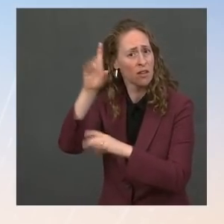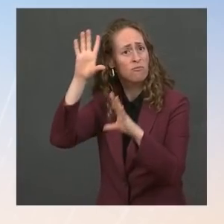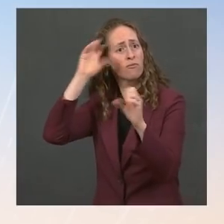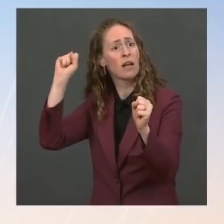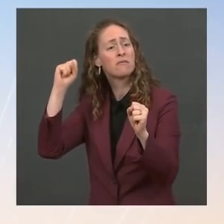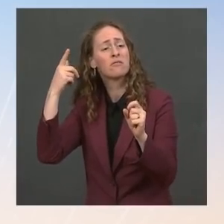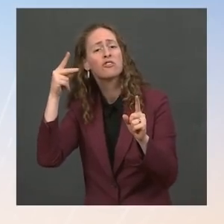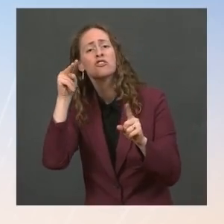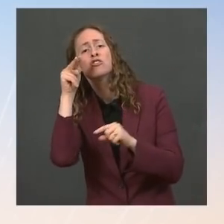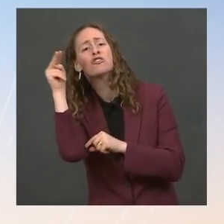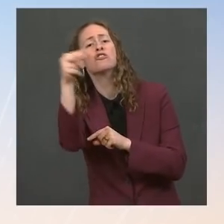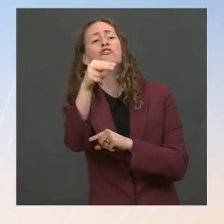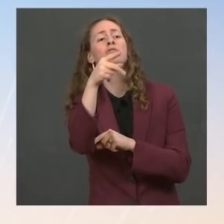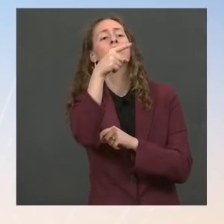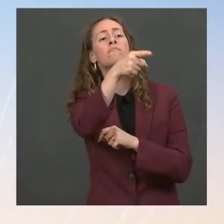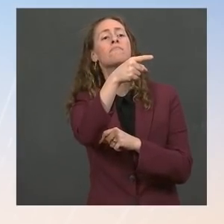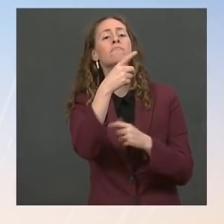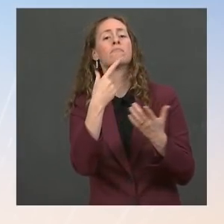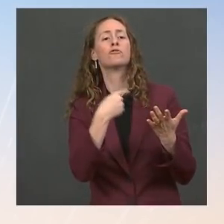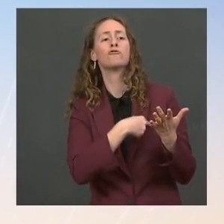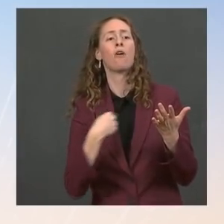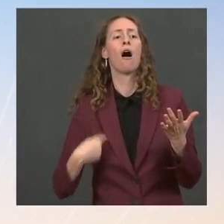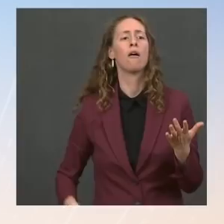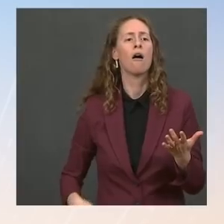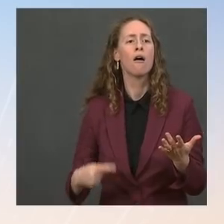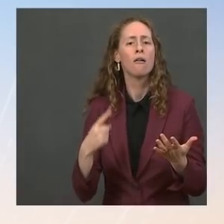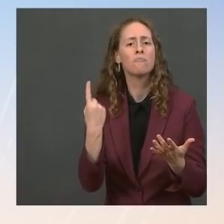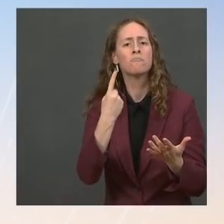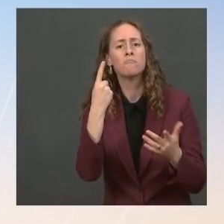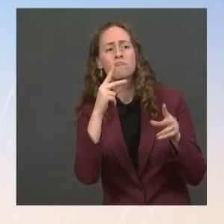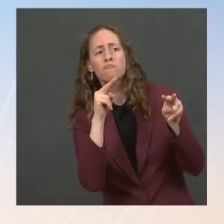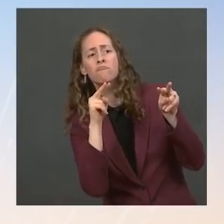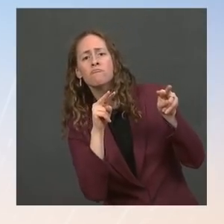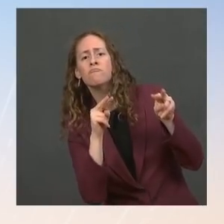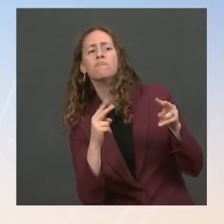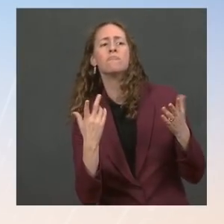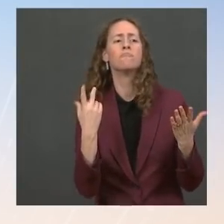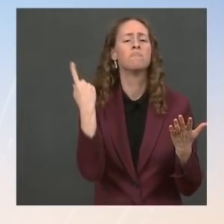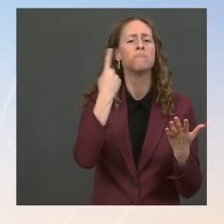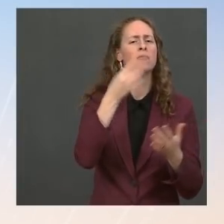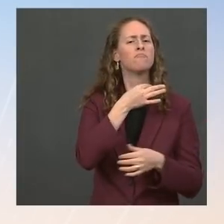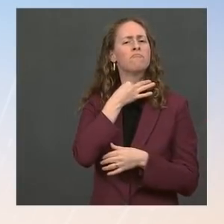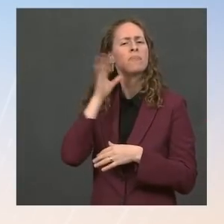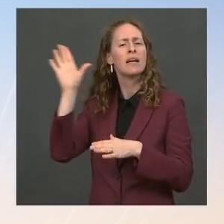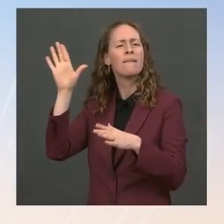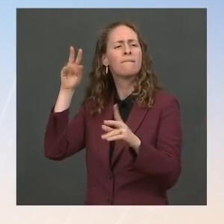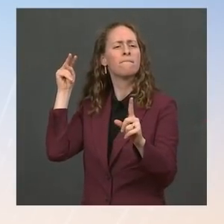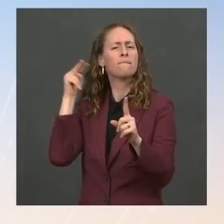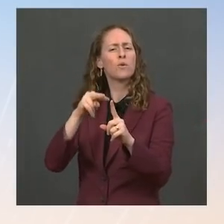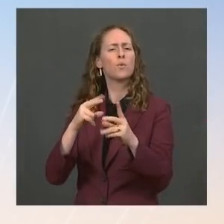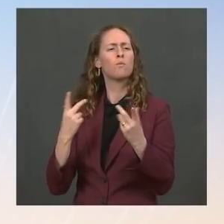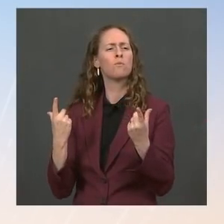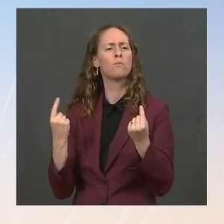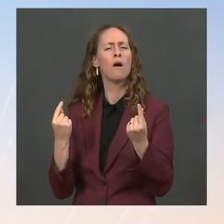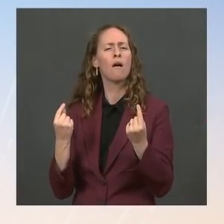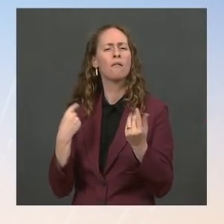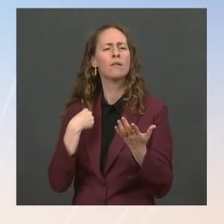And is it the administration's view that the People's Bank of China can keep those issues from spilling over into other sectors